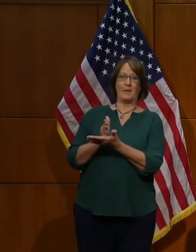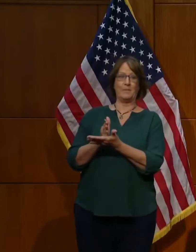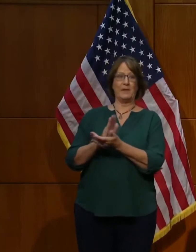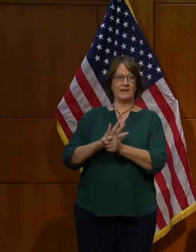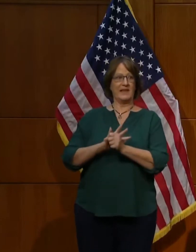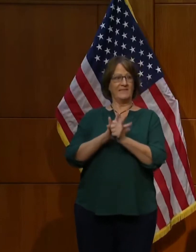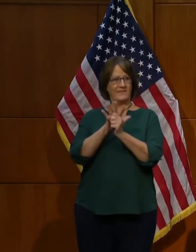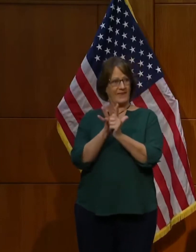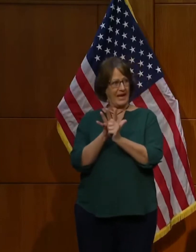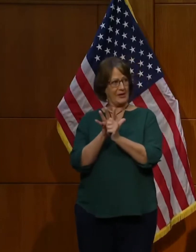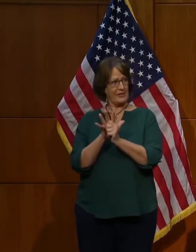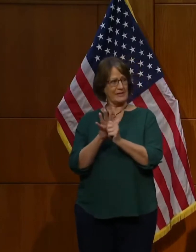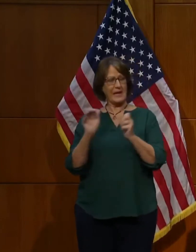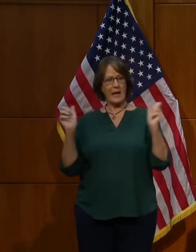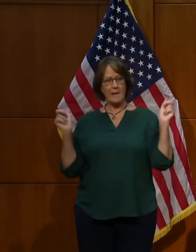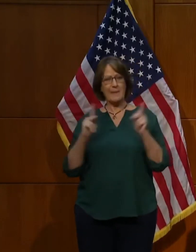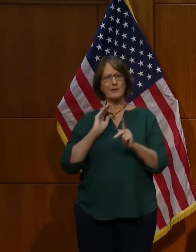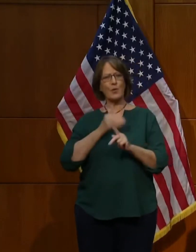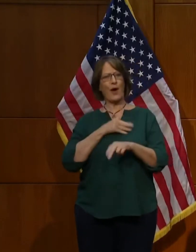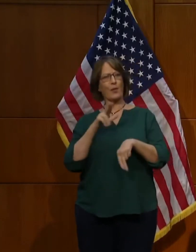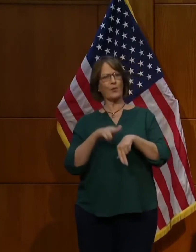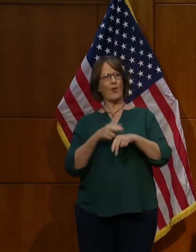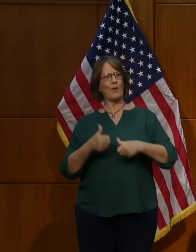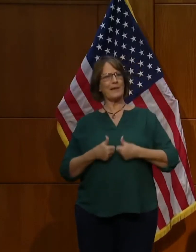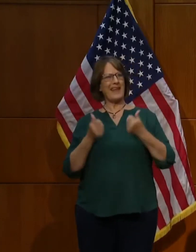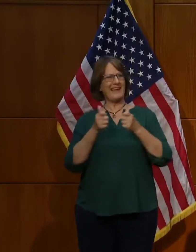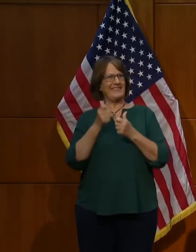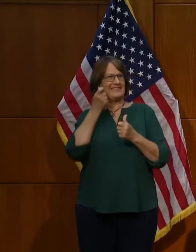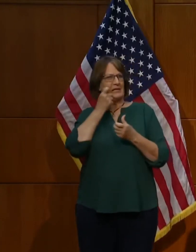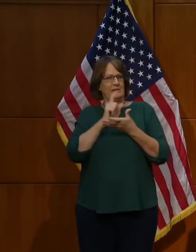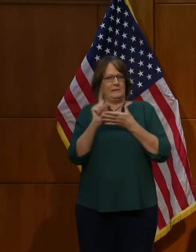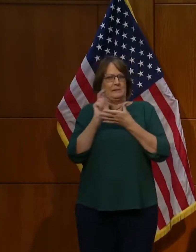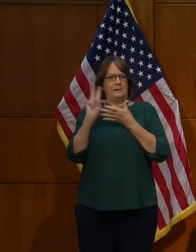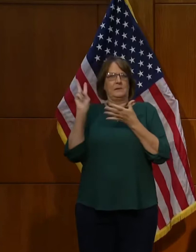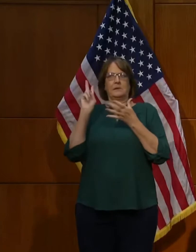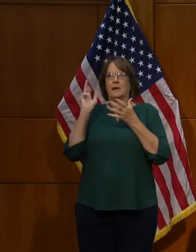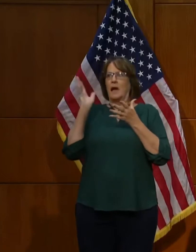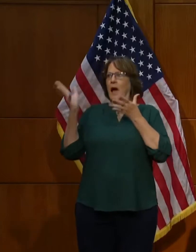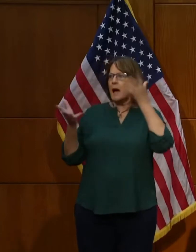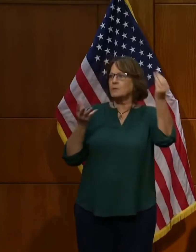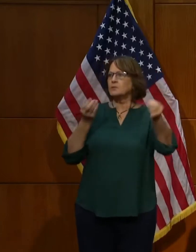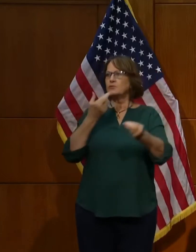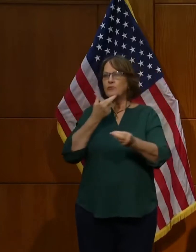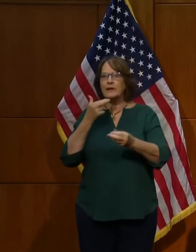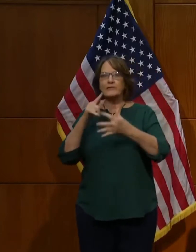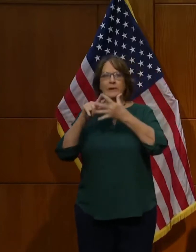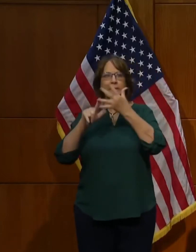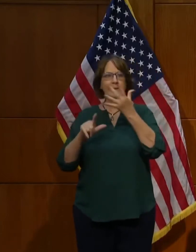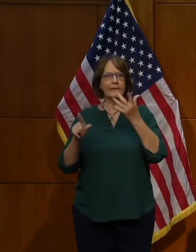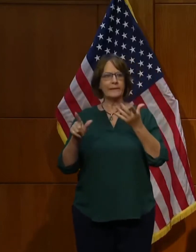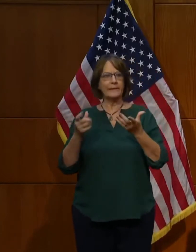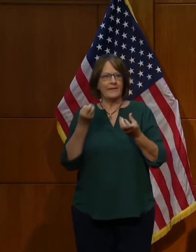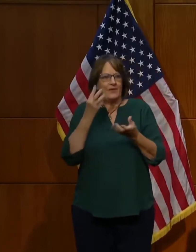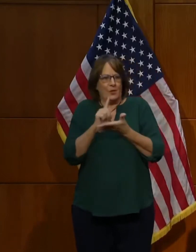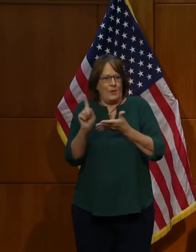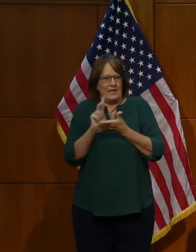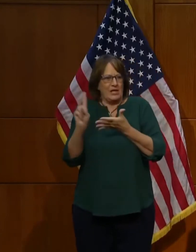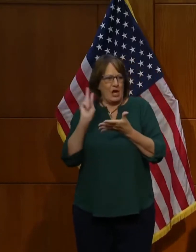Many of us were rediscovering just a few weeks ago. And that's why new actions that I